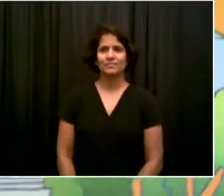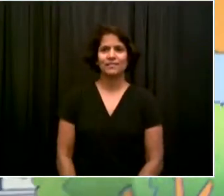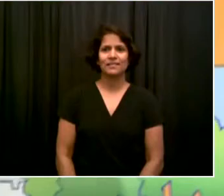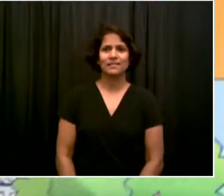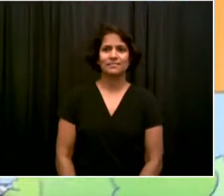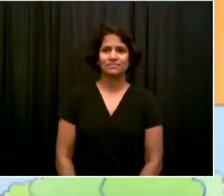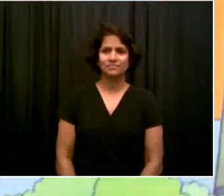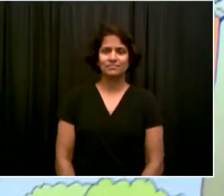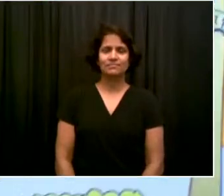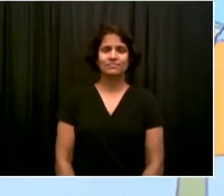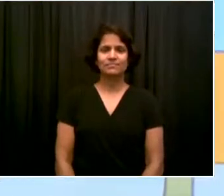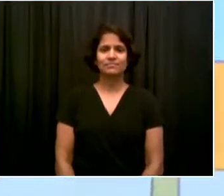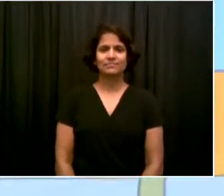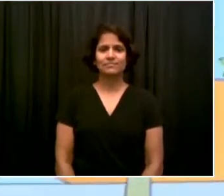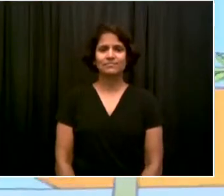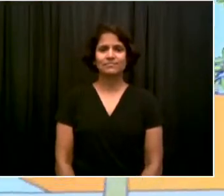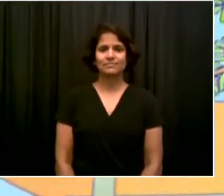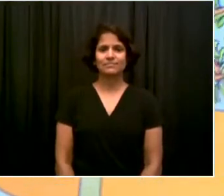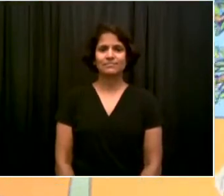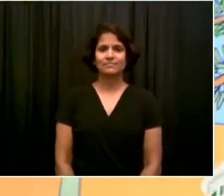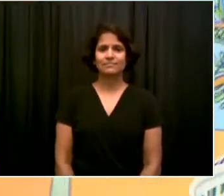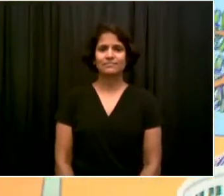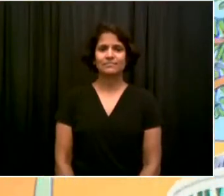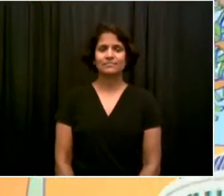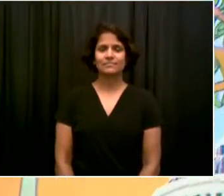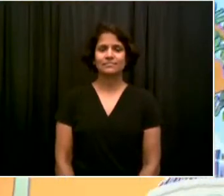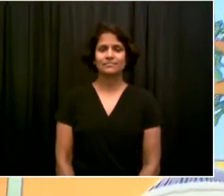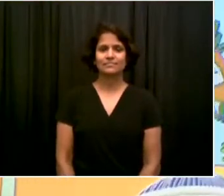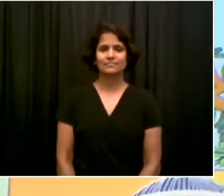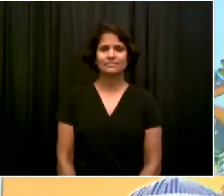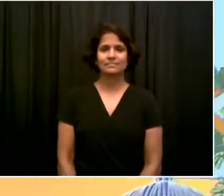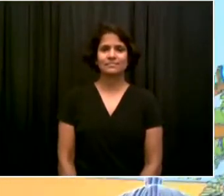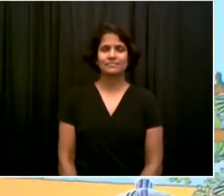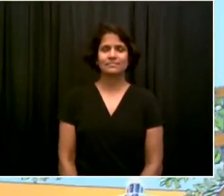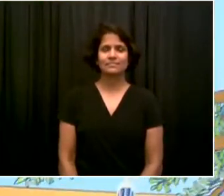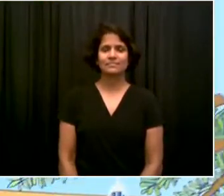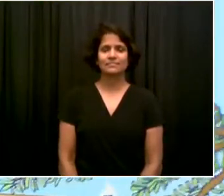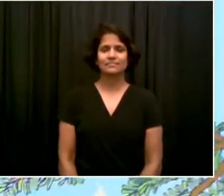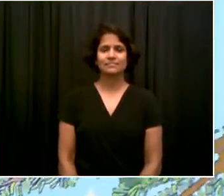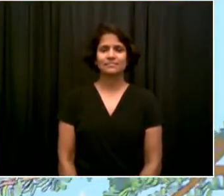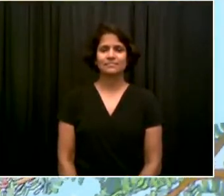A LOT OF GREAT THINGS HAPPENING IN THE BRONX, CELEBRATING AND SUPPORTING THE PEOPLE OF THE BRONX AS WE BRG INNEW YORK CITY BACK. THANK YOU EVERYBODY.